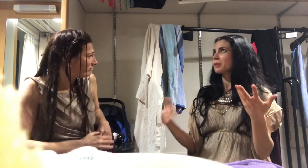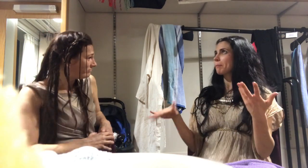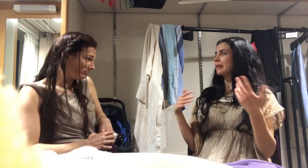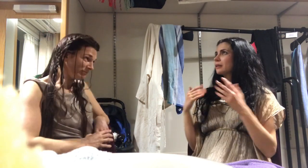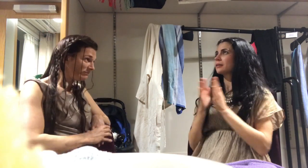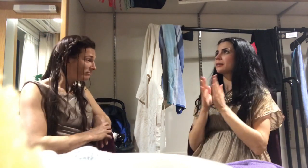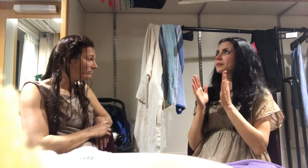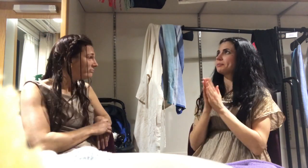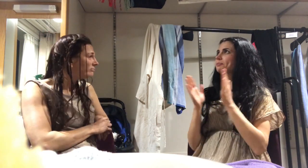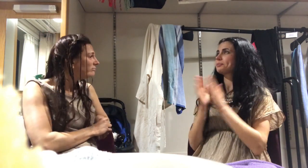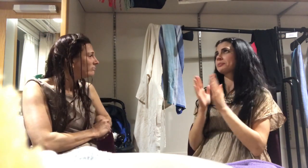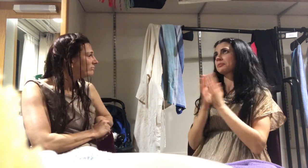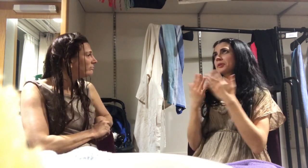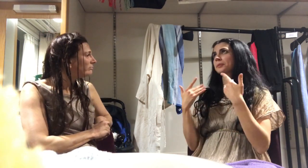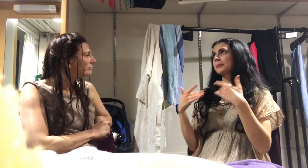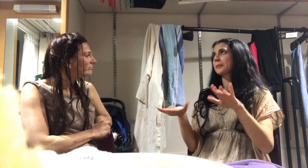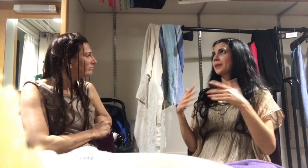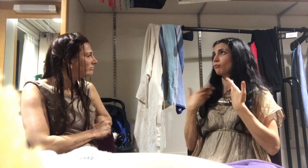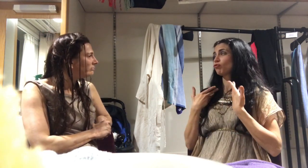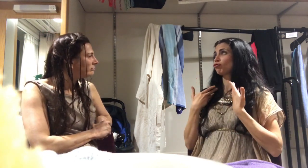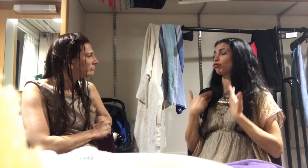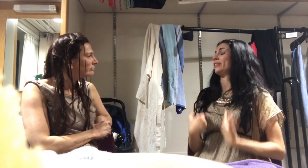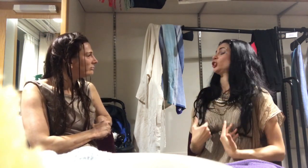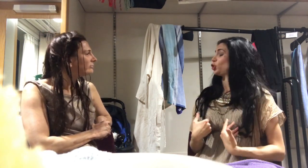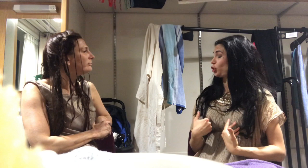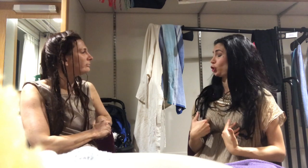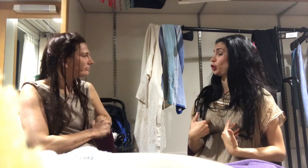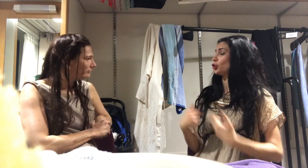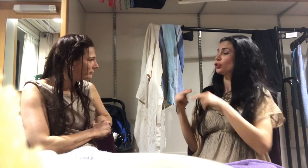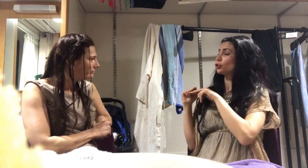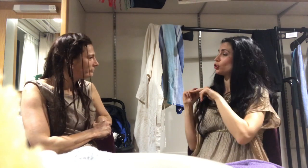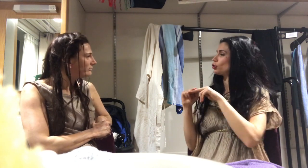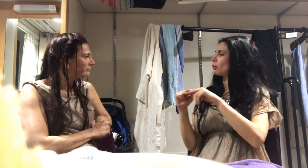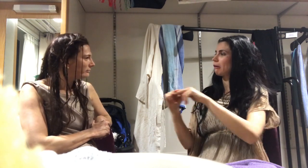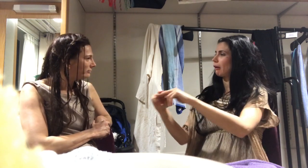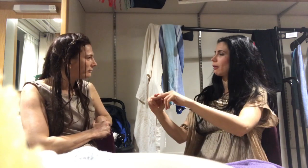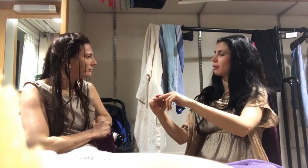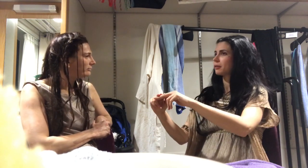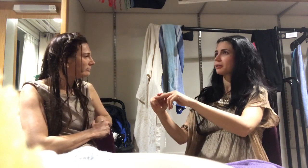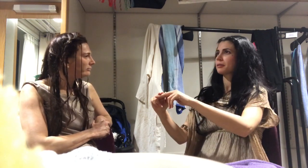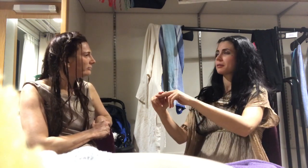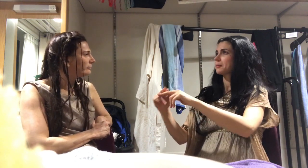Well, it's been... It's been a rich...Journey